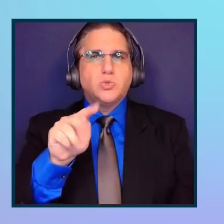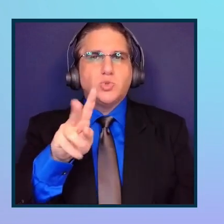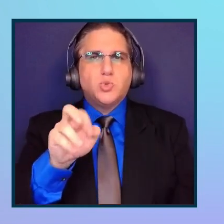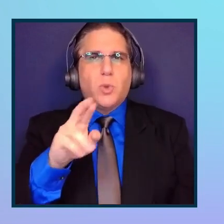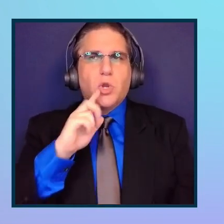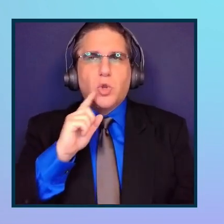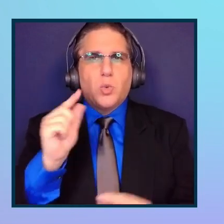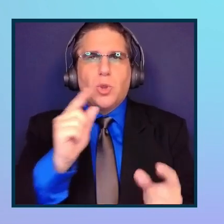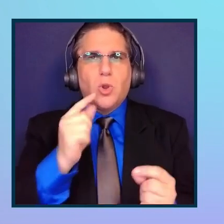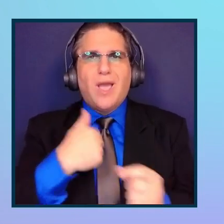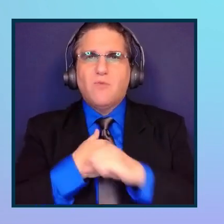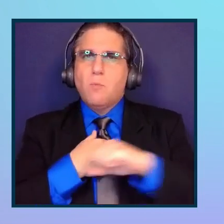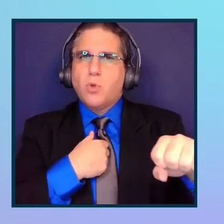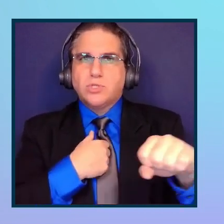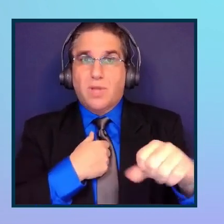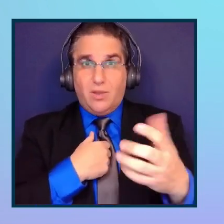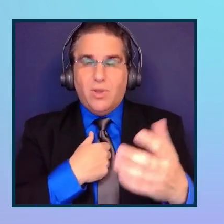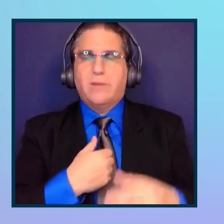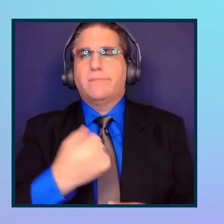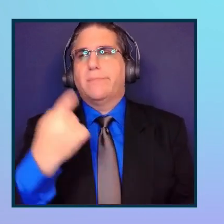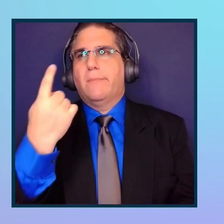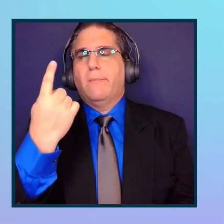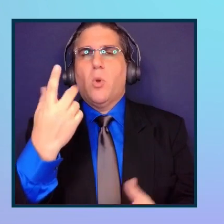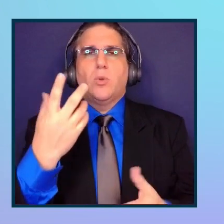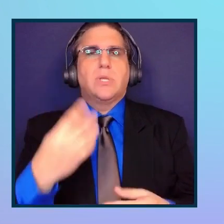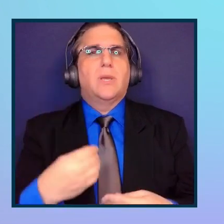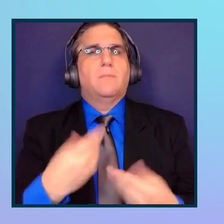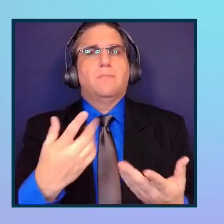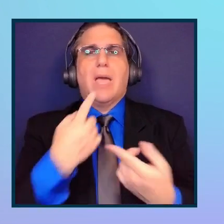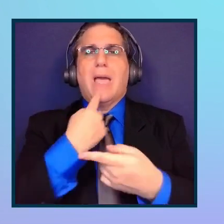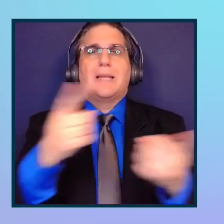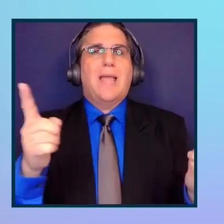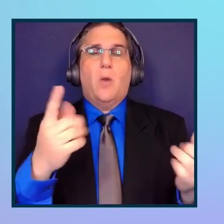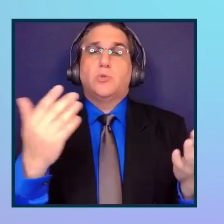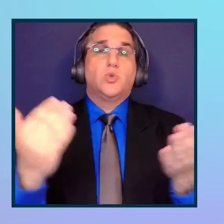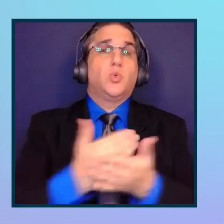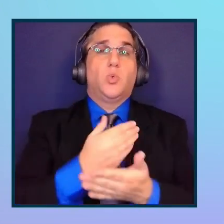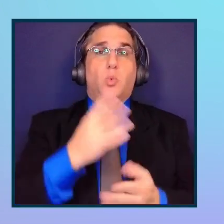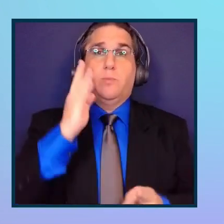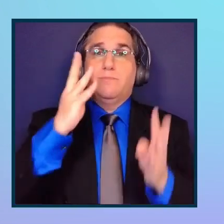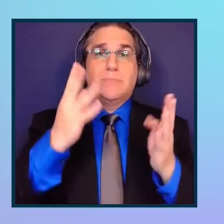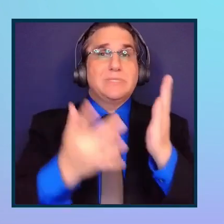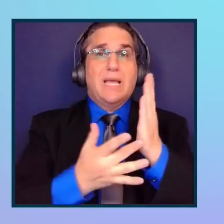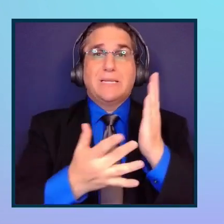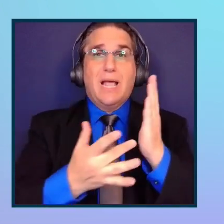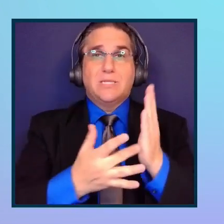is there will be an announcement of something like a stair climbing wheelchair and wheelchair users will push back and say like,